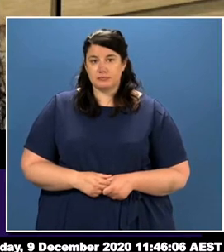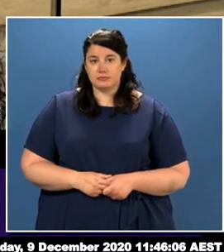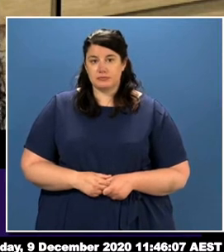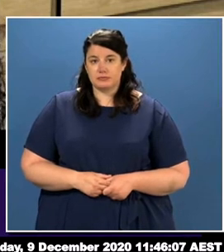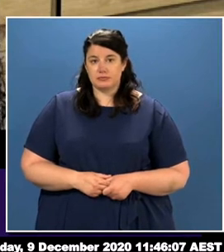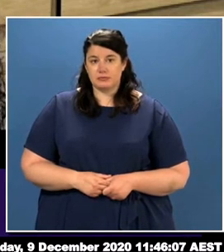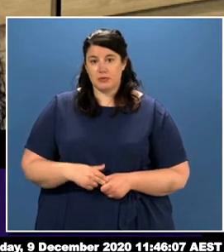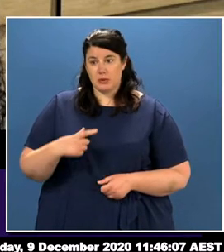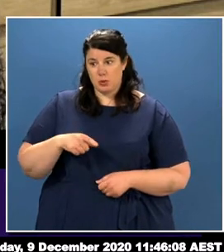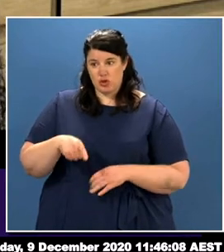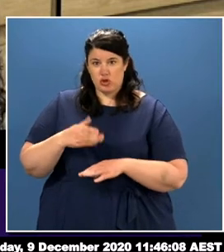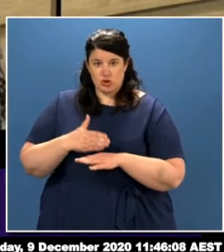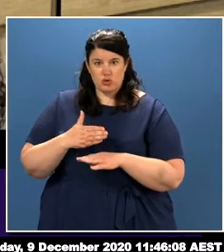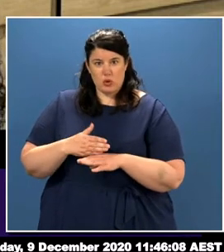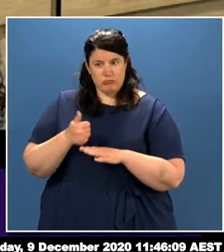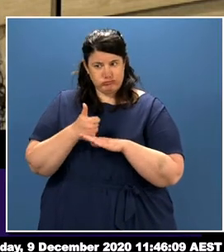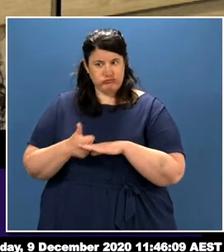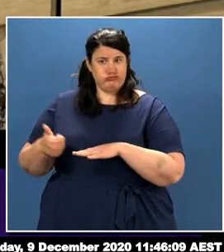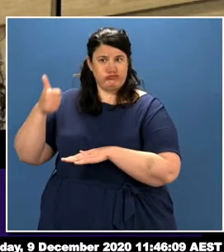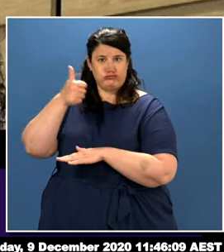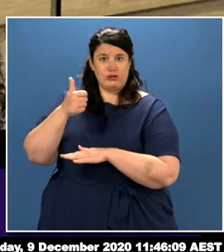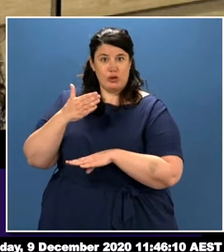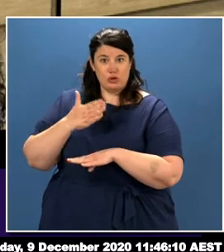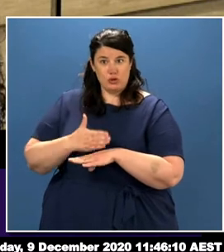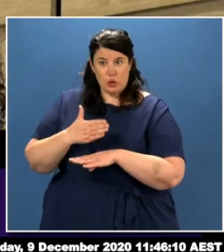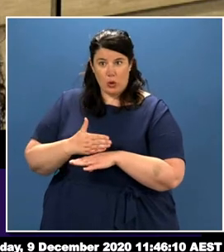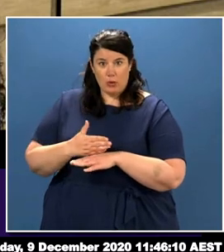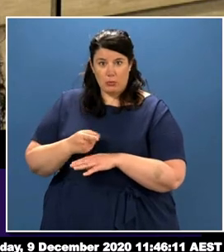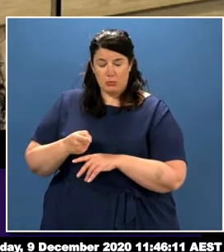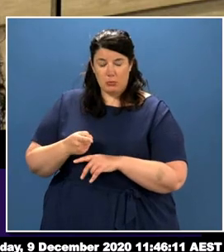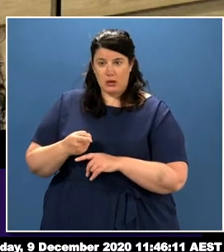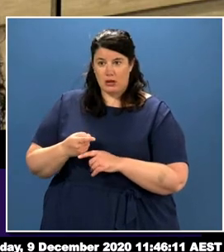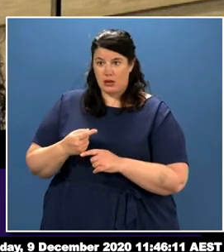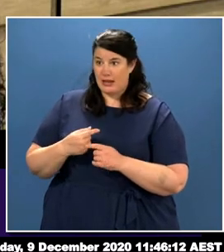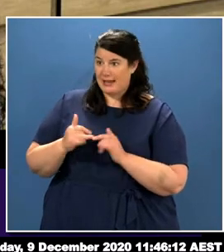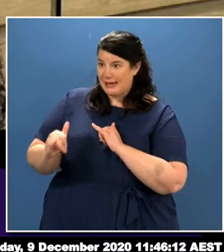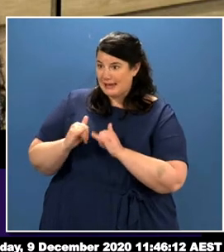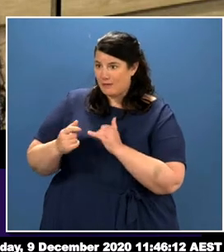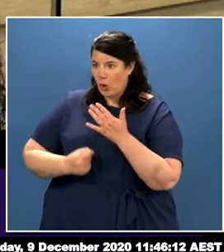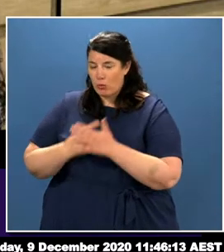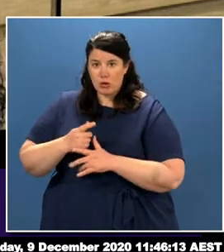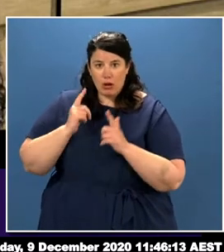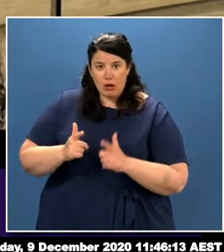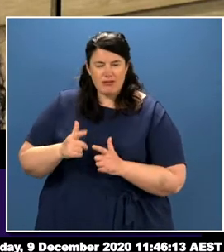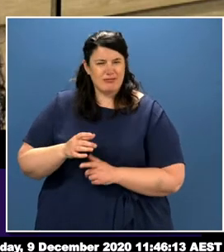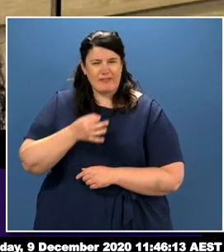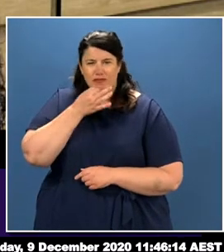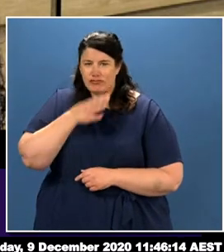a senior position, you don't get these opportunities too often, so I did